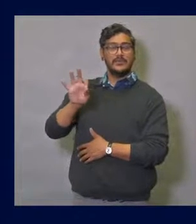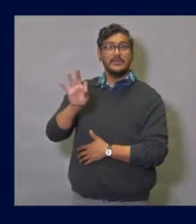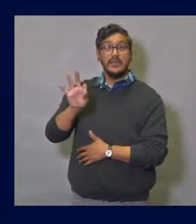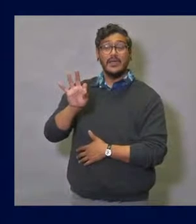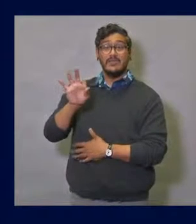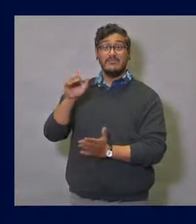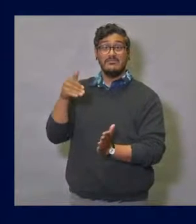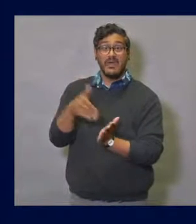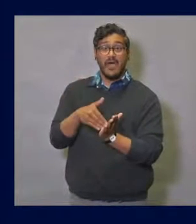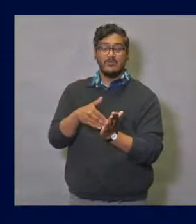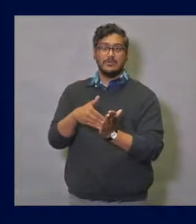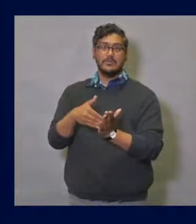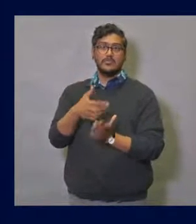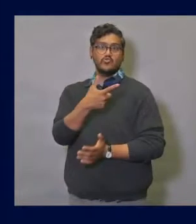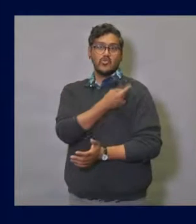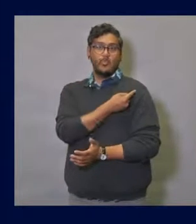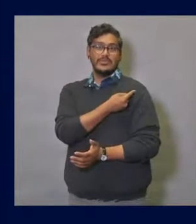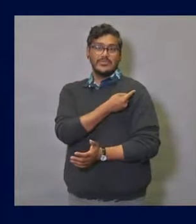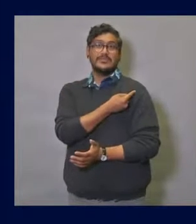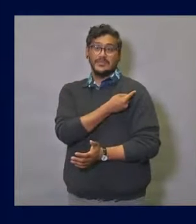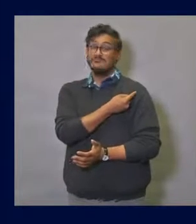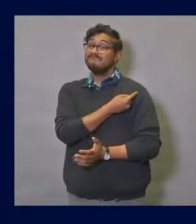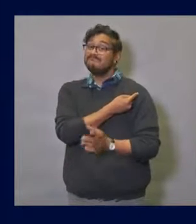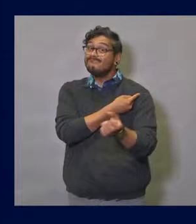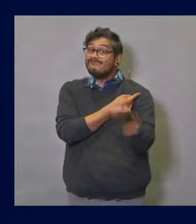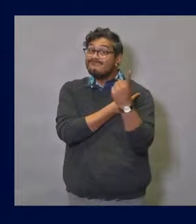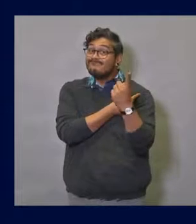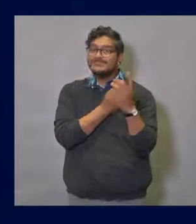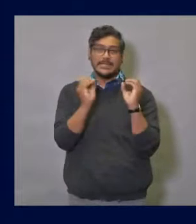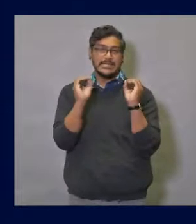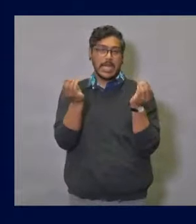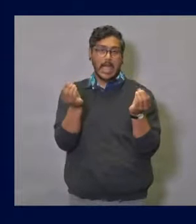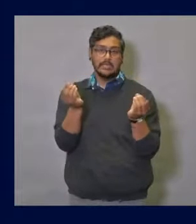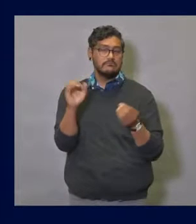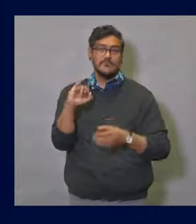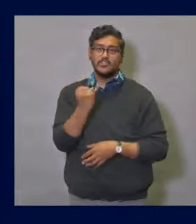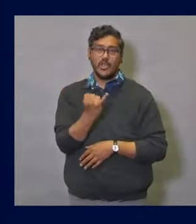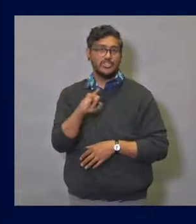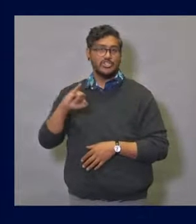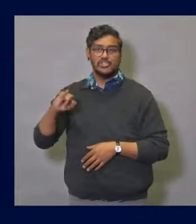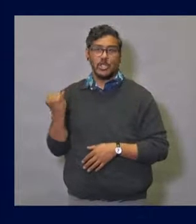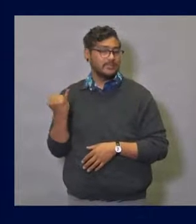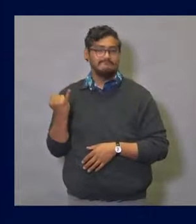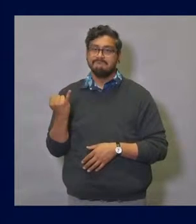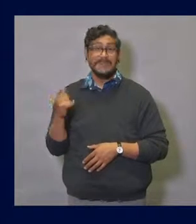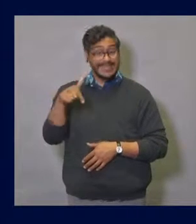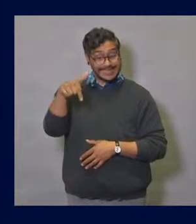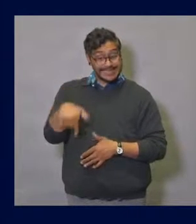NUESTRA ASIGNACIÓN LIOSO O MÁS